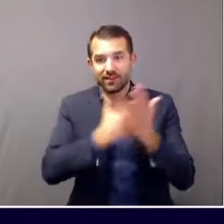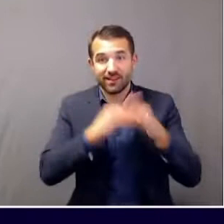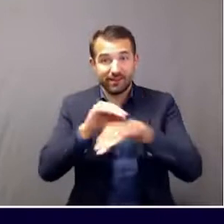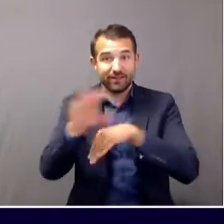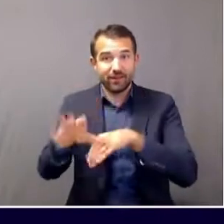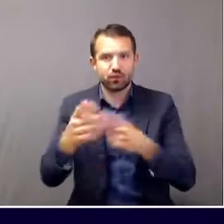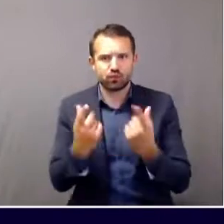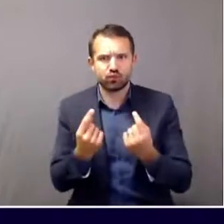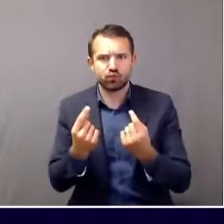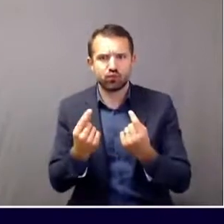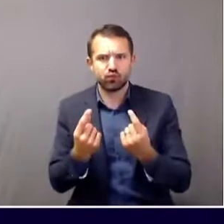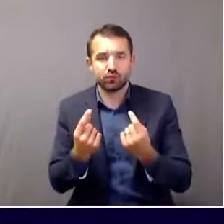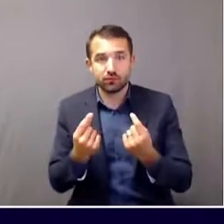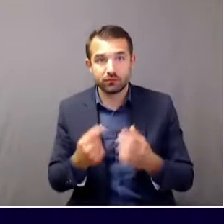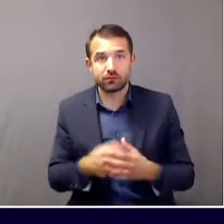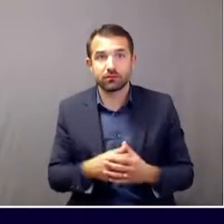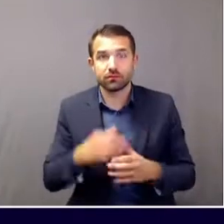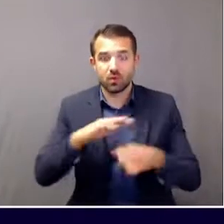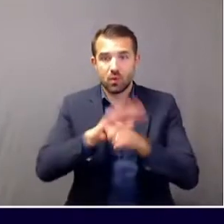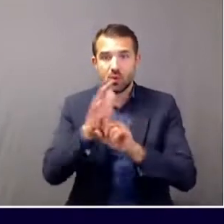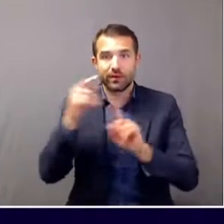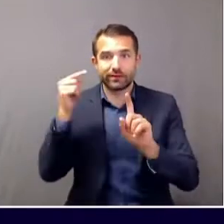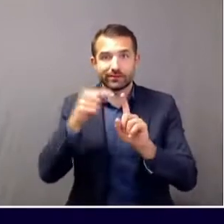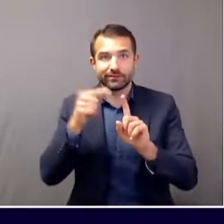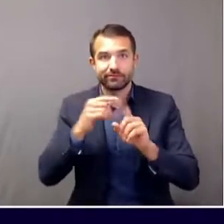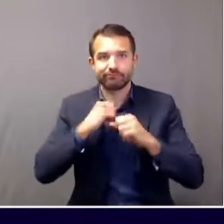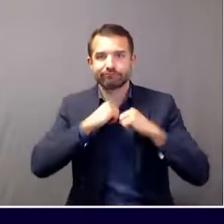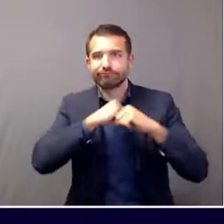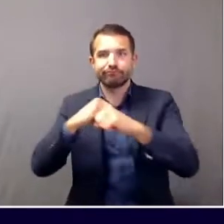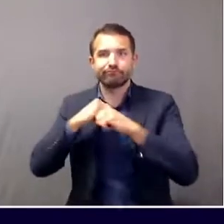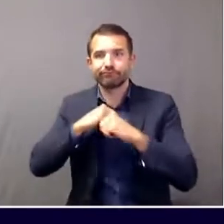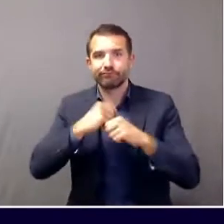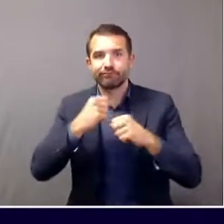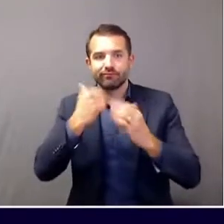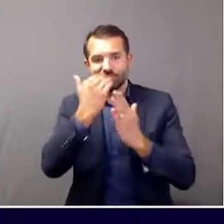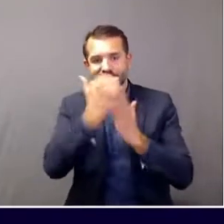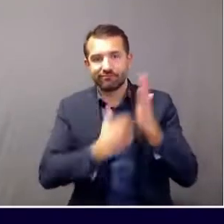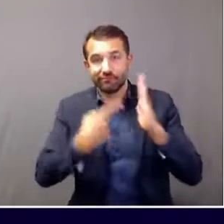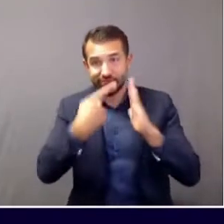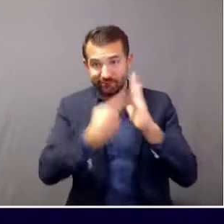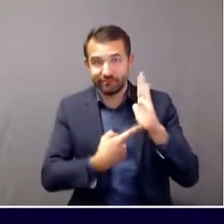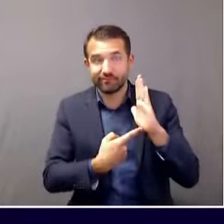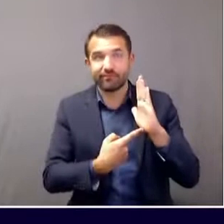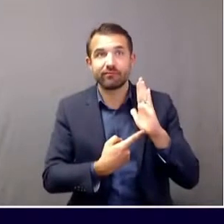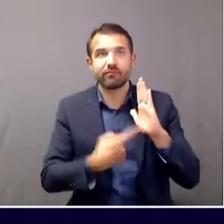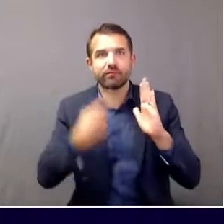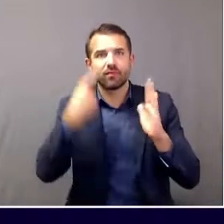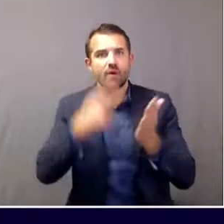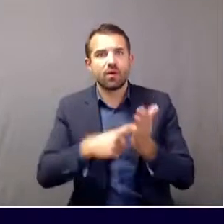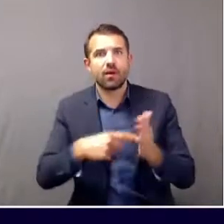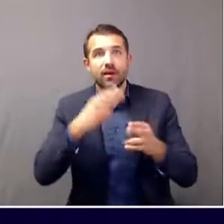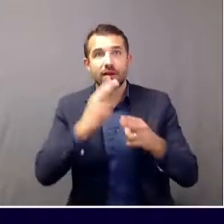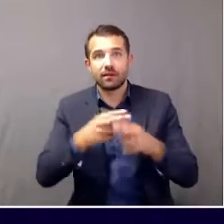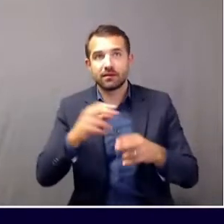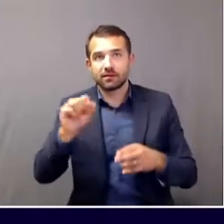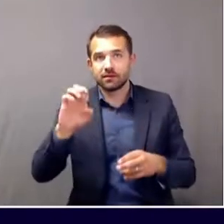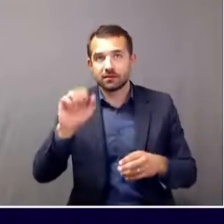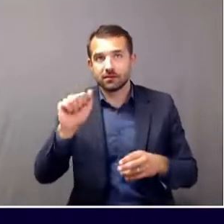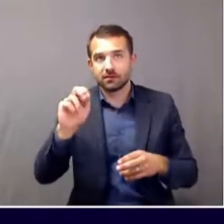prevention checklist page you can find